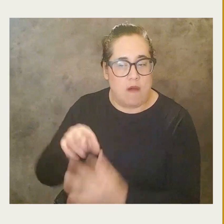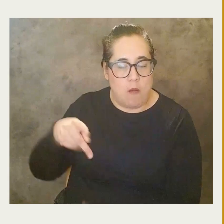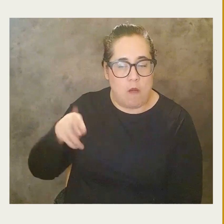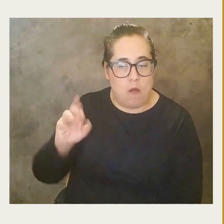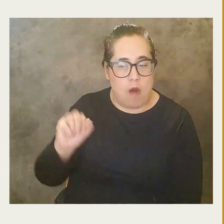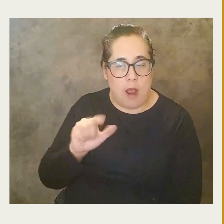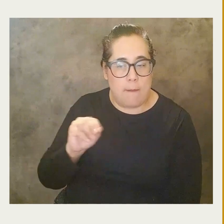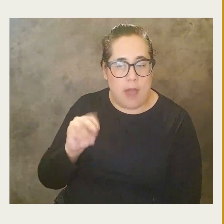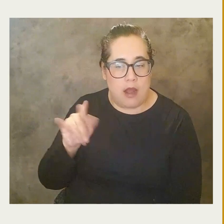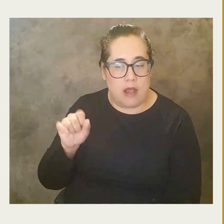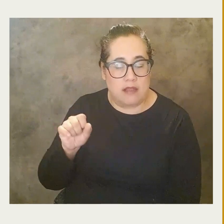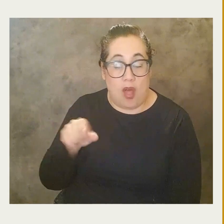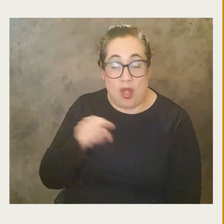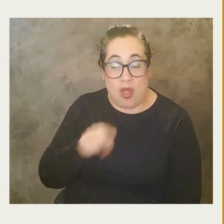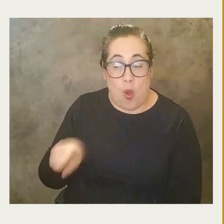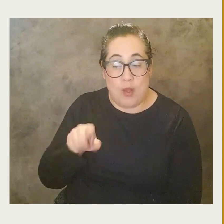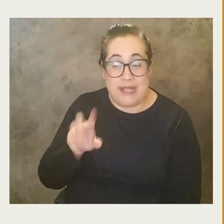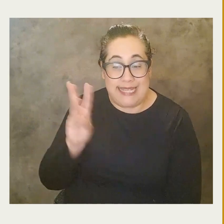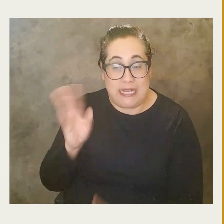and describe those six aspects.